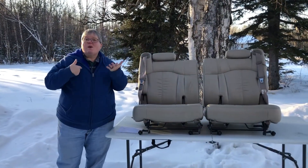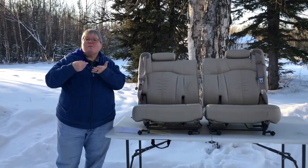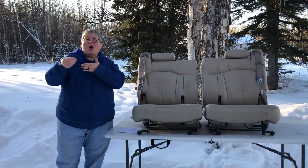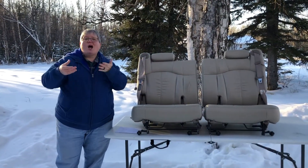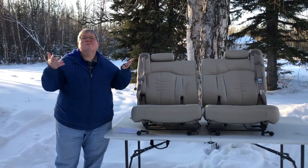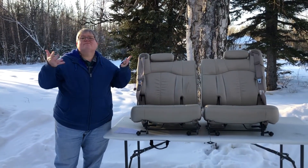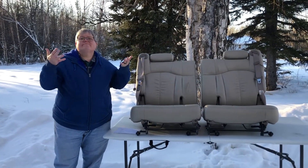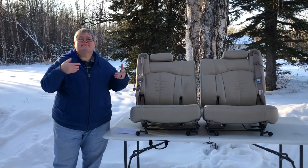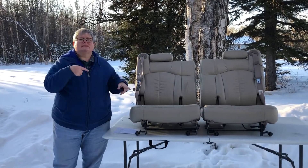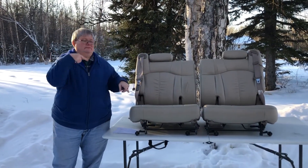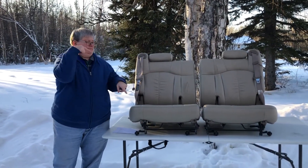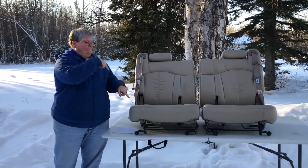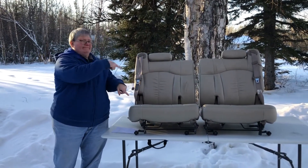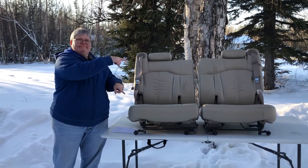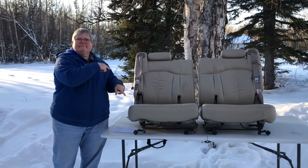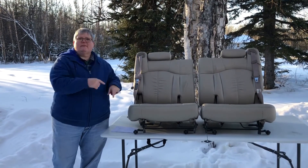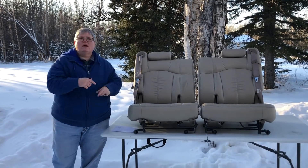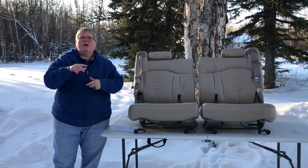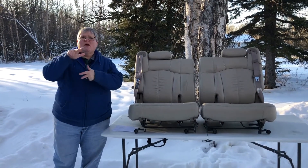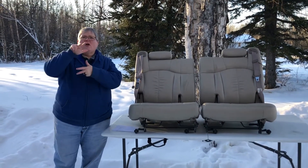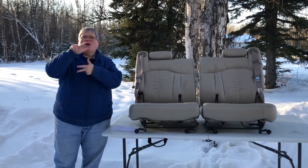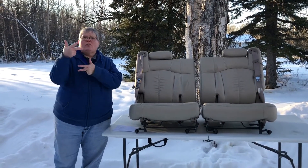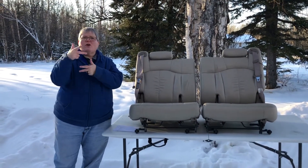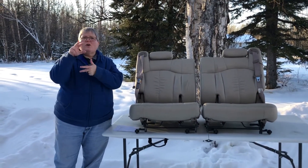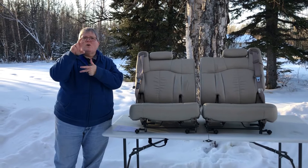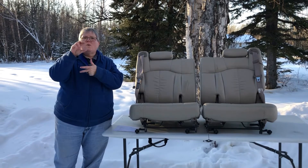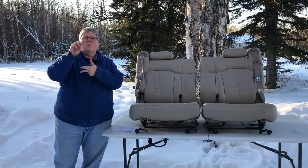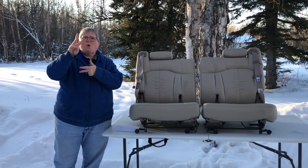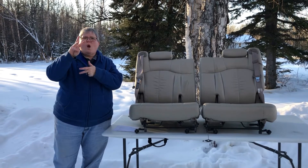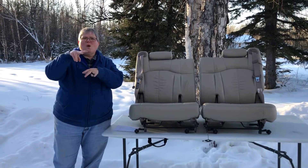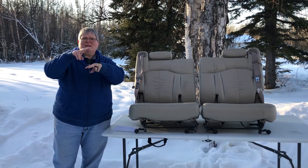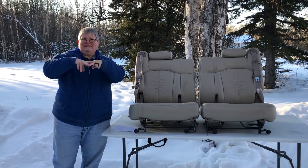All right the first thing we bought were these two seats.